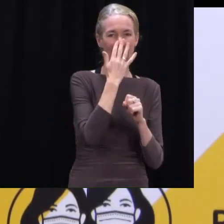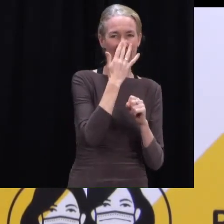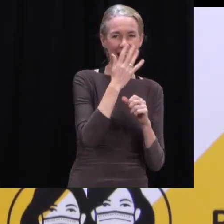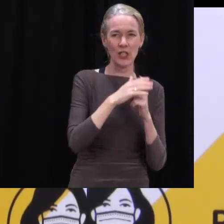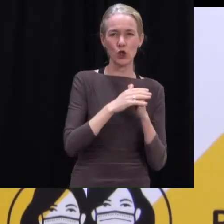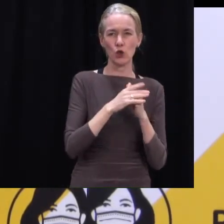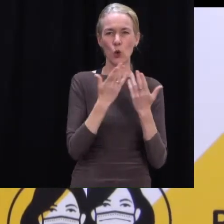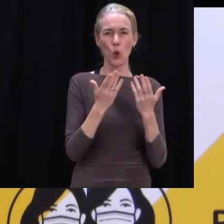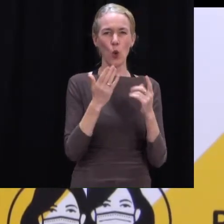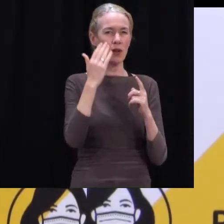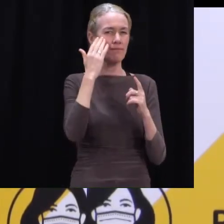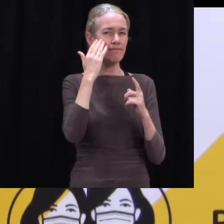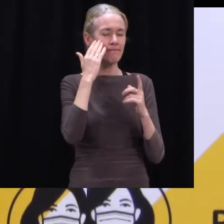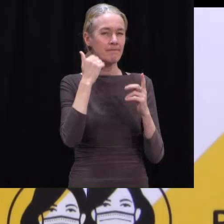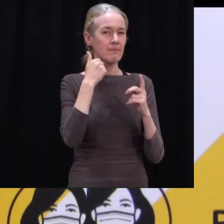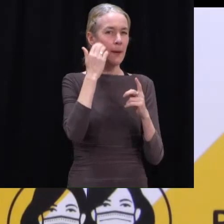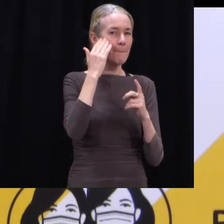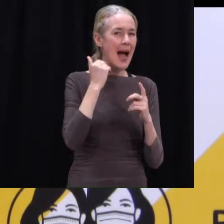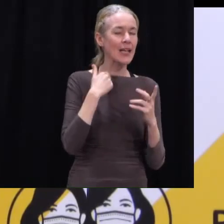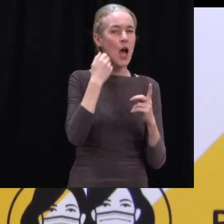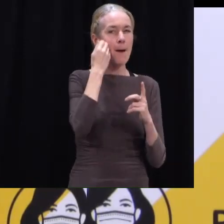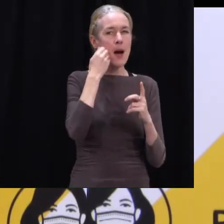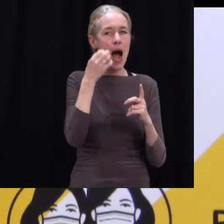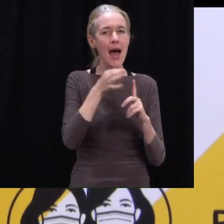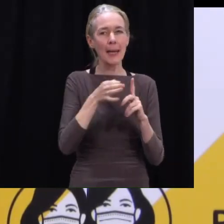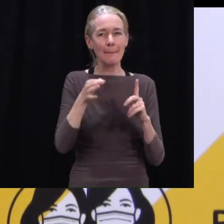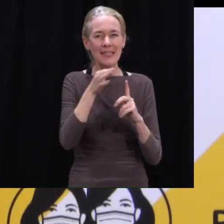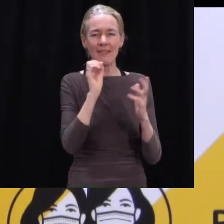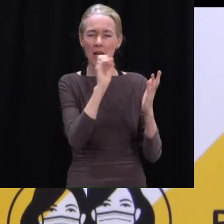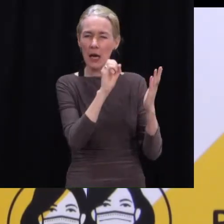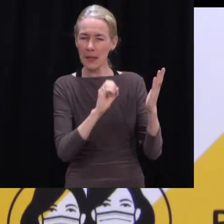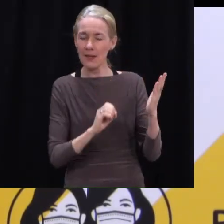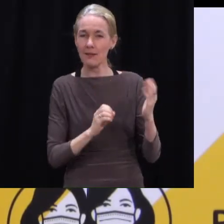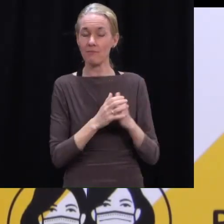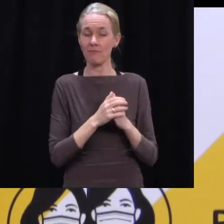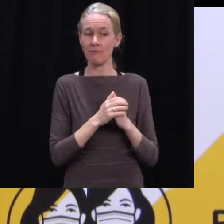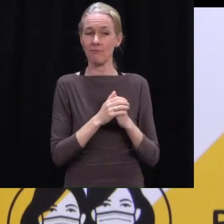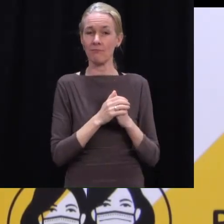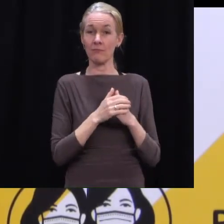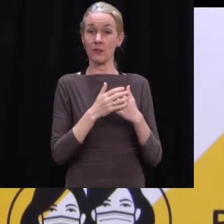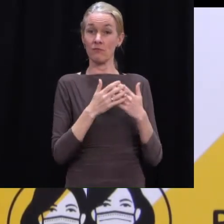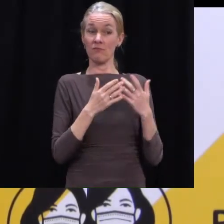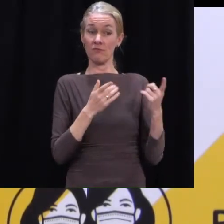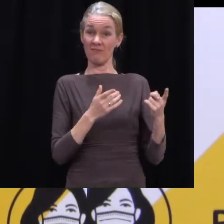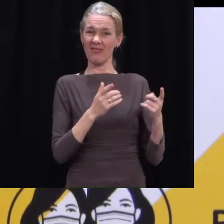graphic of the -- demographic of the break down of people